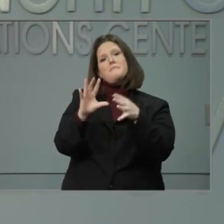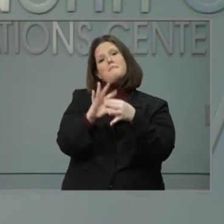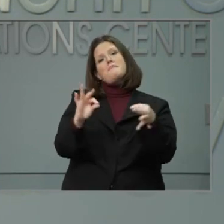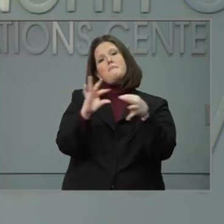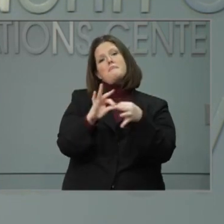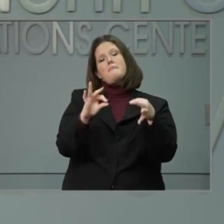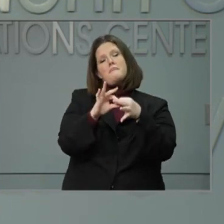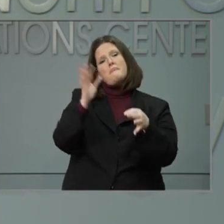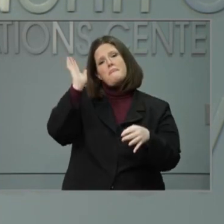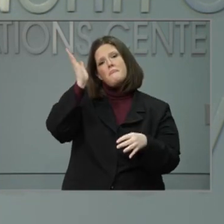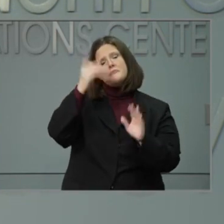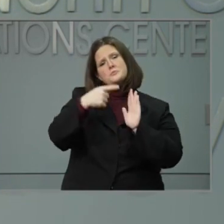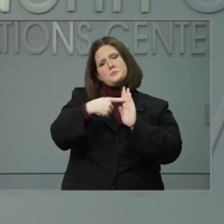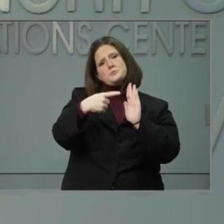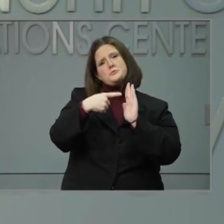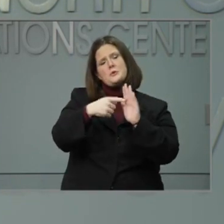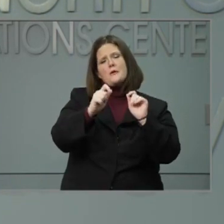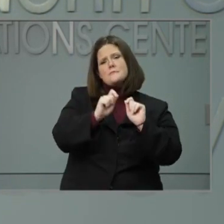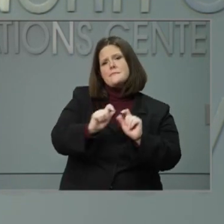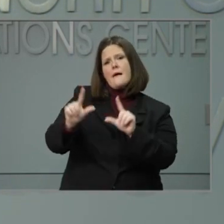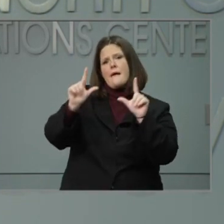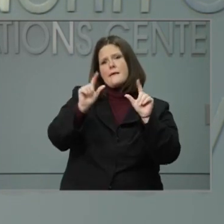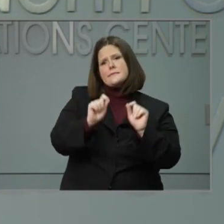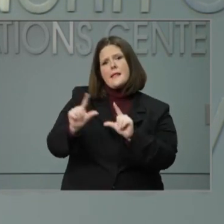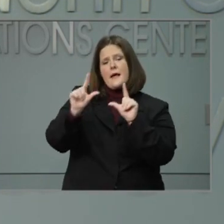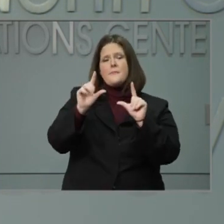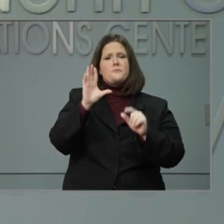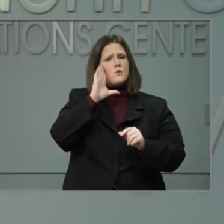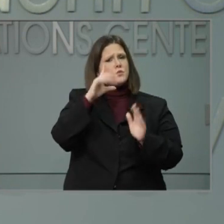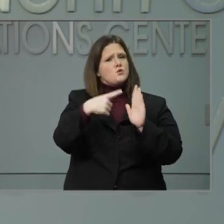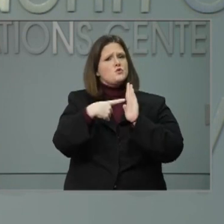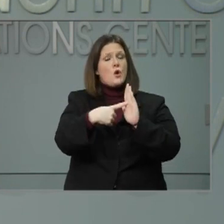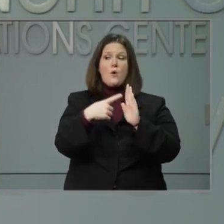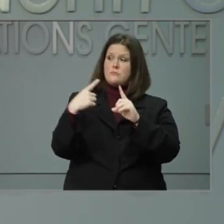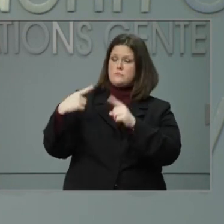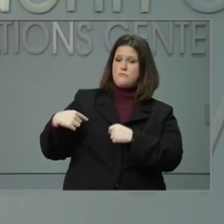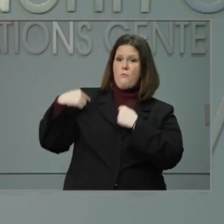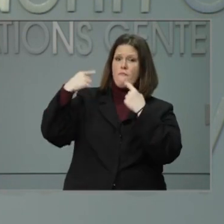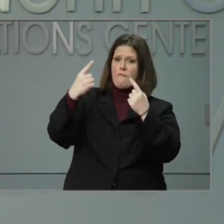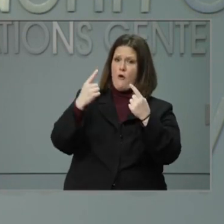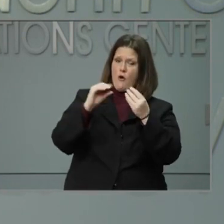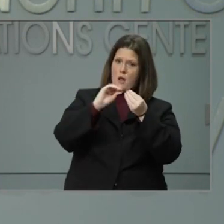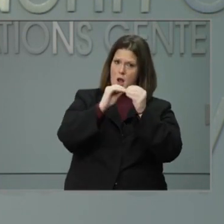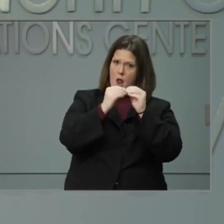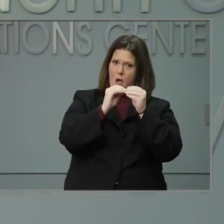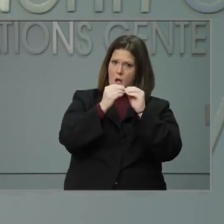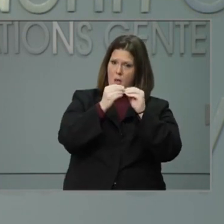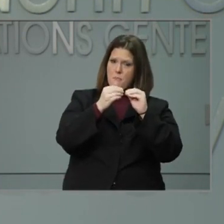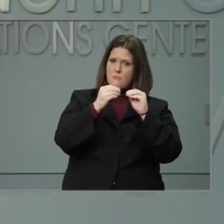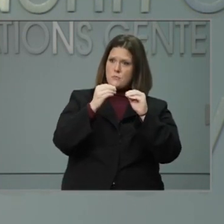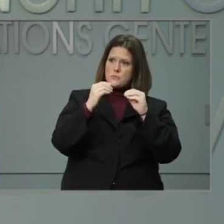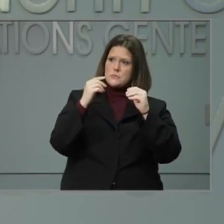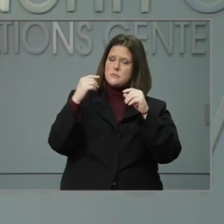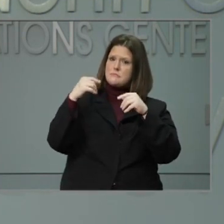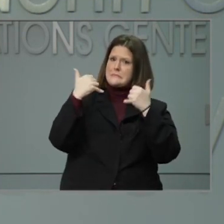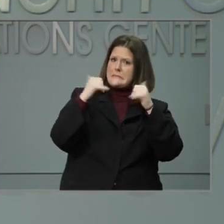OUR SECRETARY OF THE DEPARTMENT OF HEALTH AND HUMAN SERVICES WILL PRESENT OUR STATE'S KEY COVID-19 METRICS. SHE WILL OUTLINE OUR TRENDS THAT